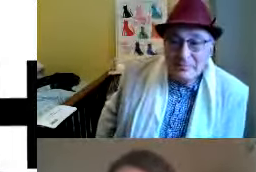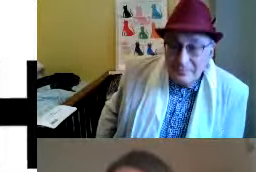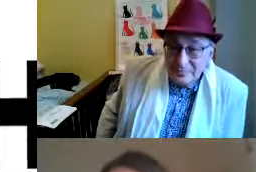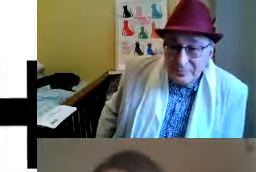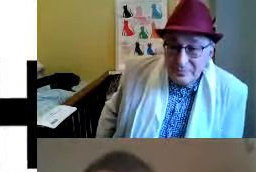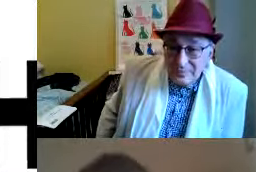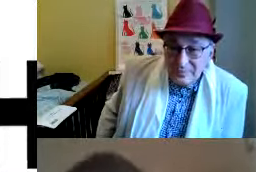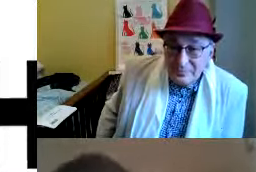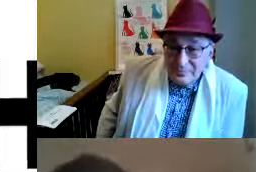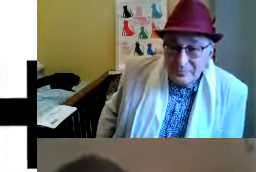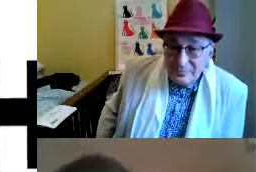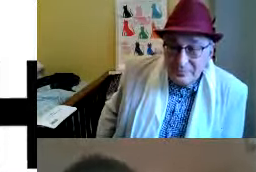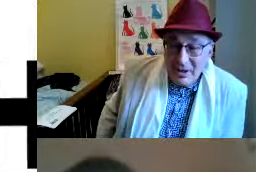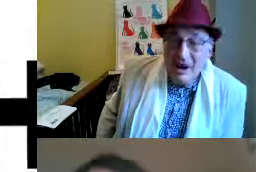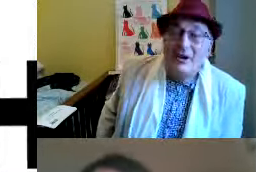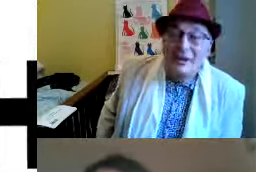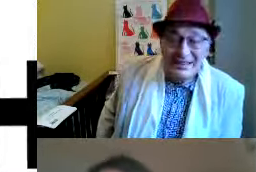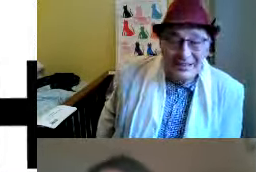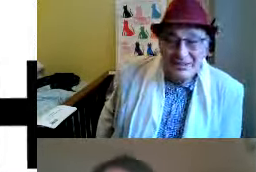here we go they're coming in now okay that's good